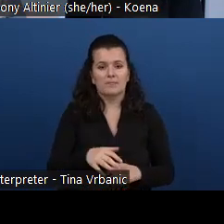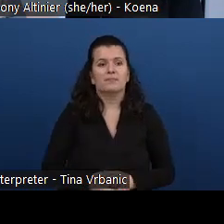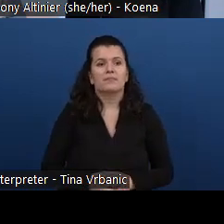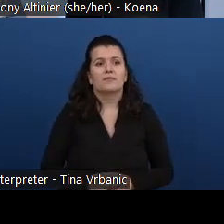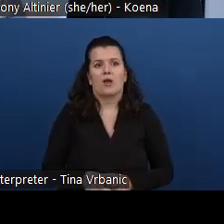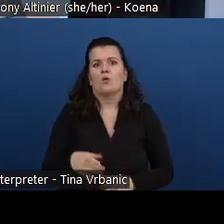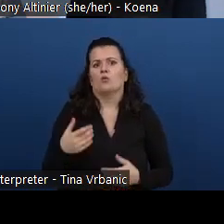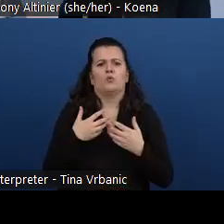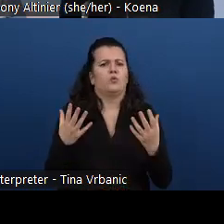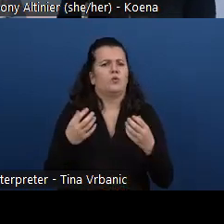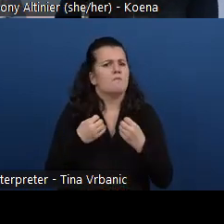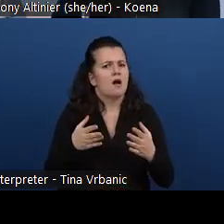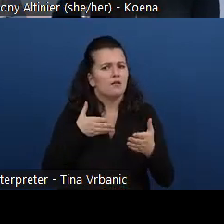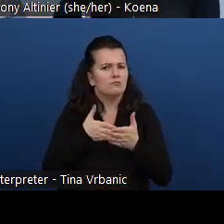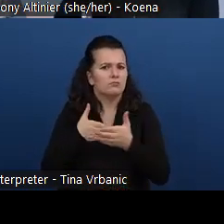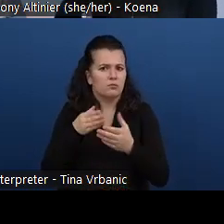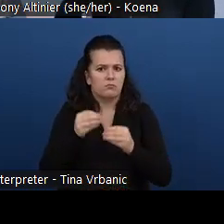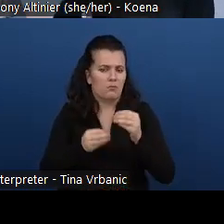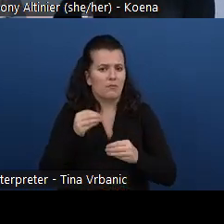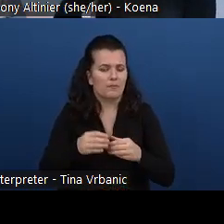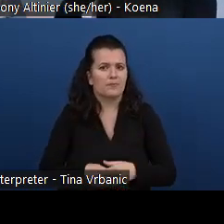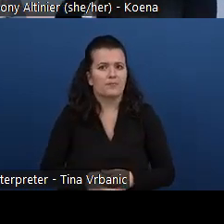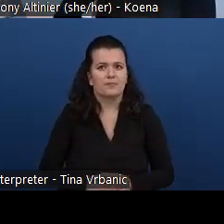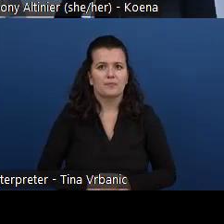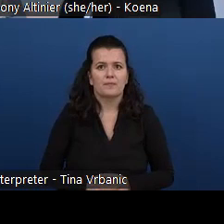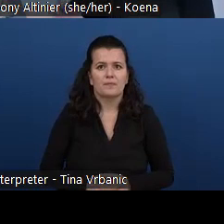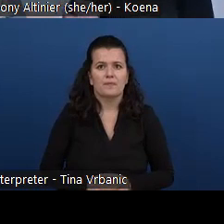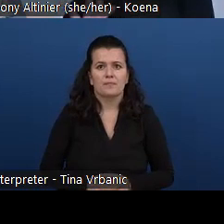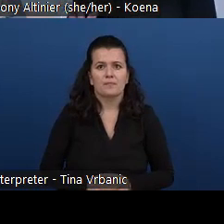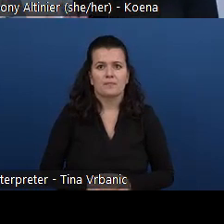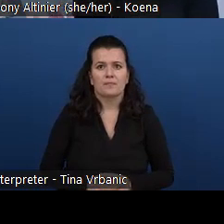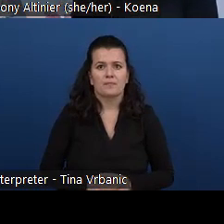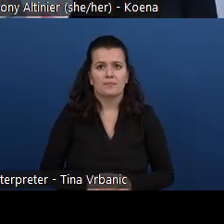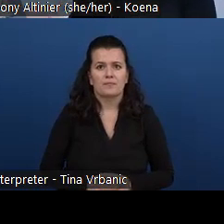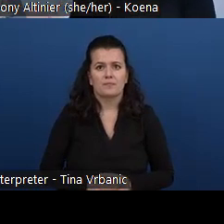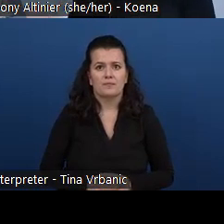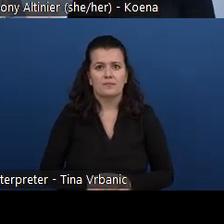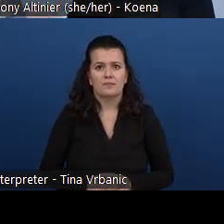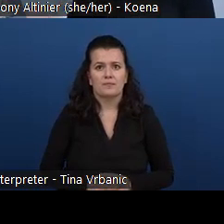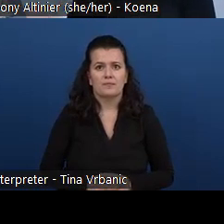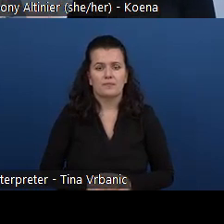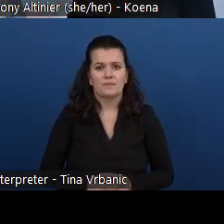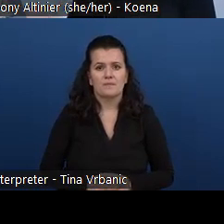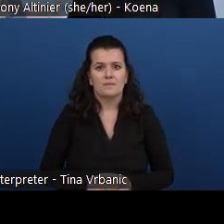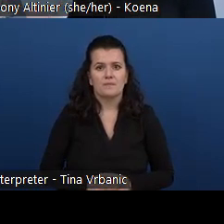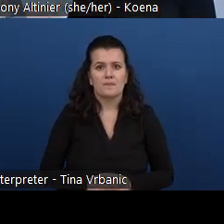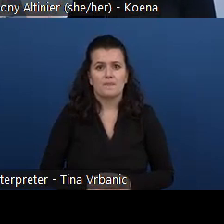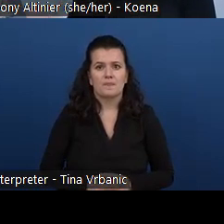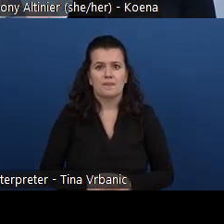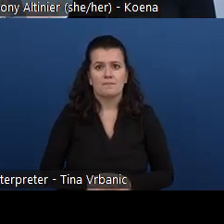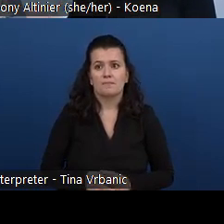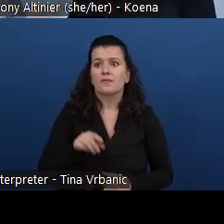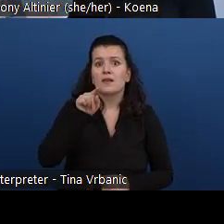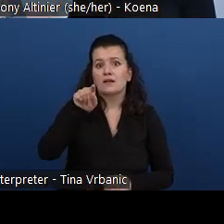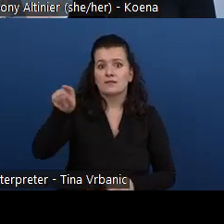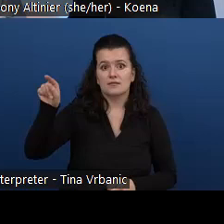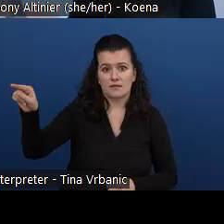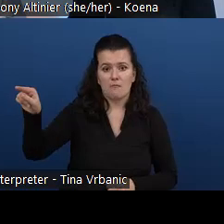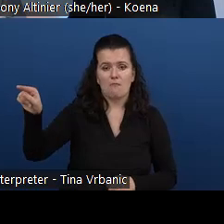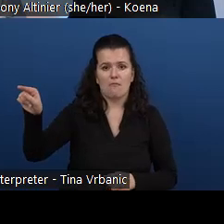They refused to give information.